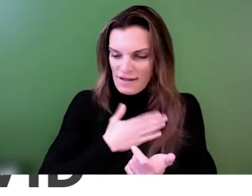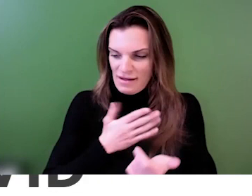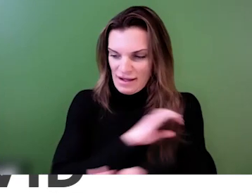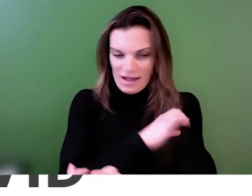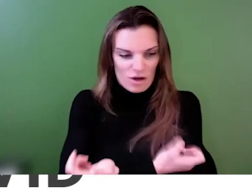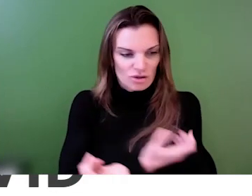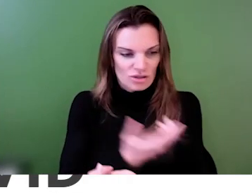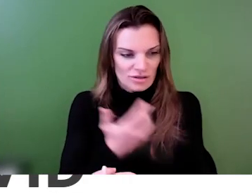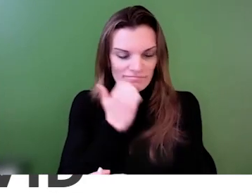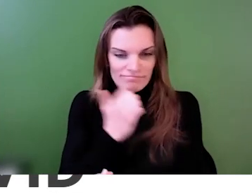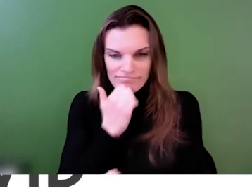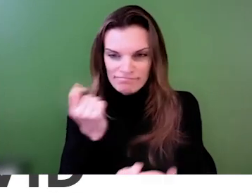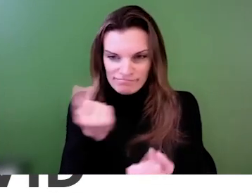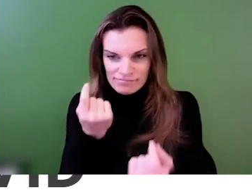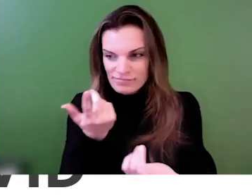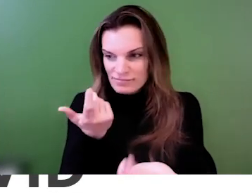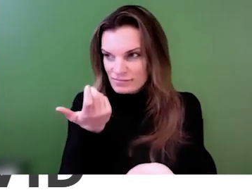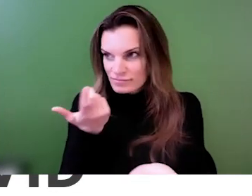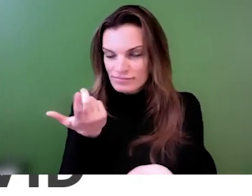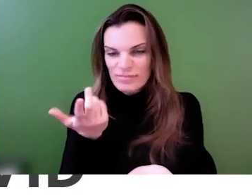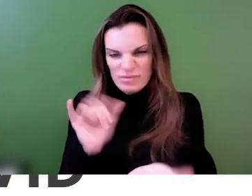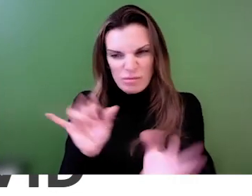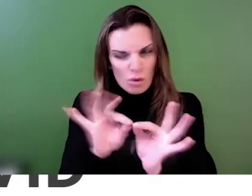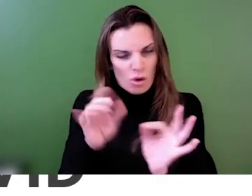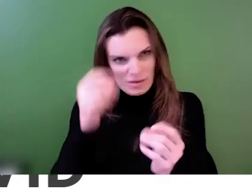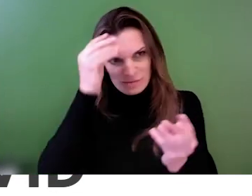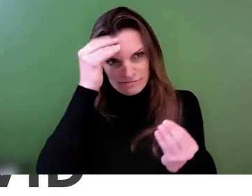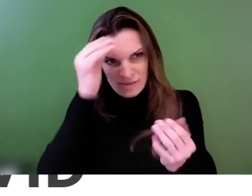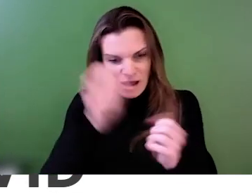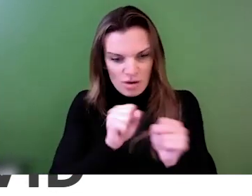you have in a day. And being able to prepare for any events